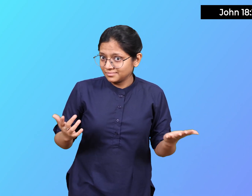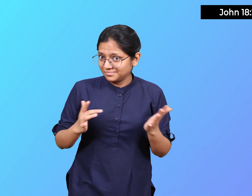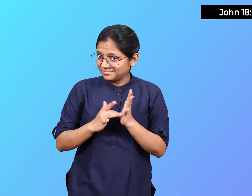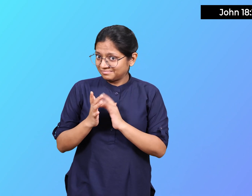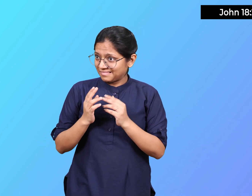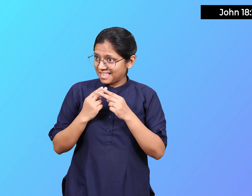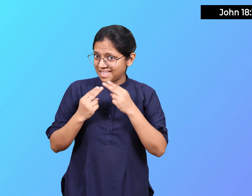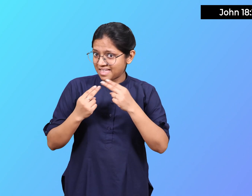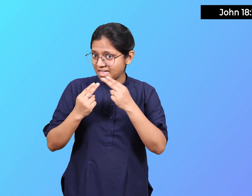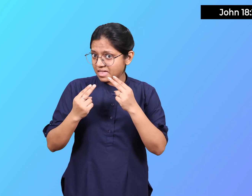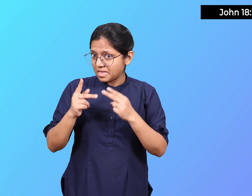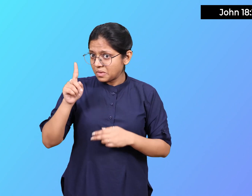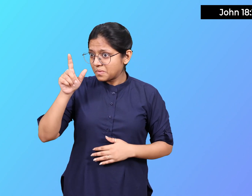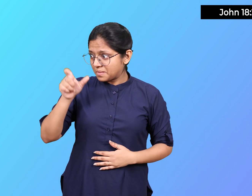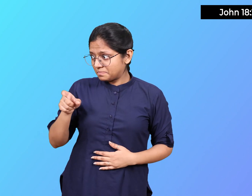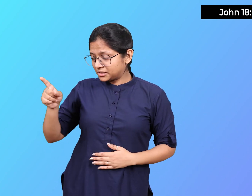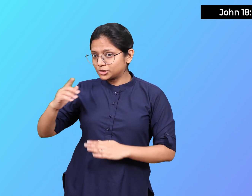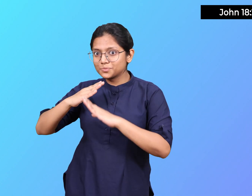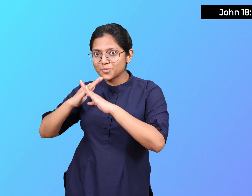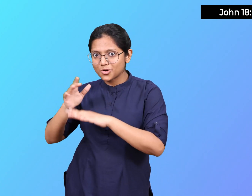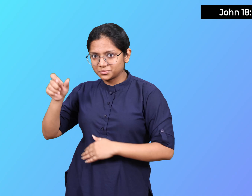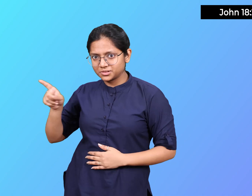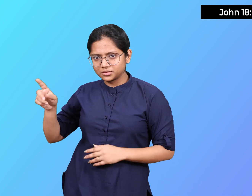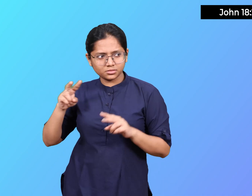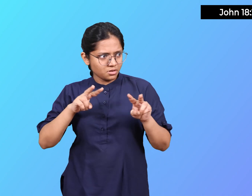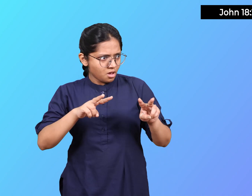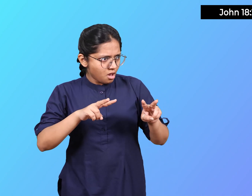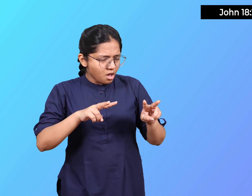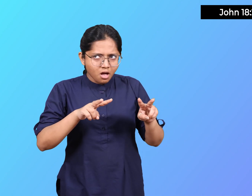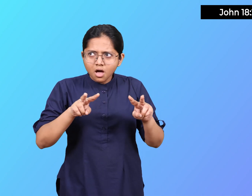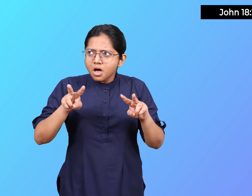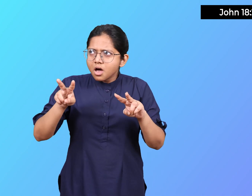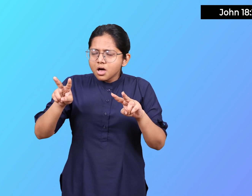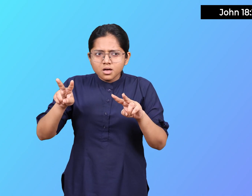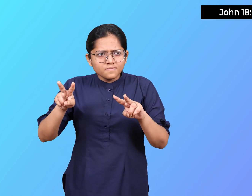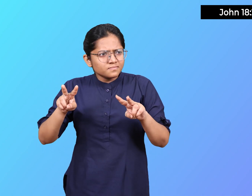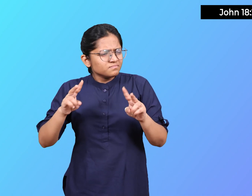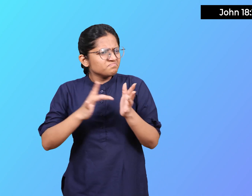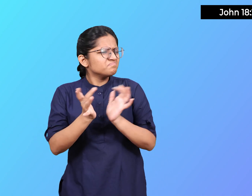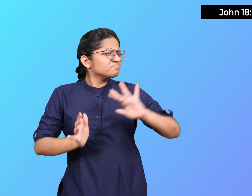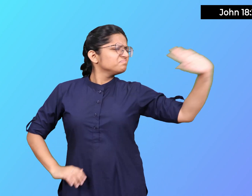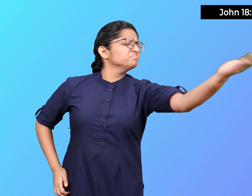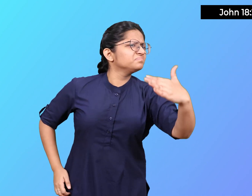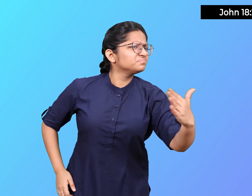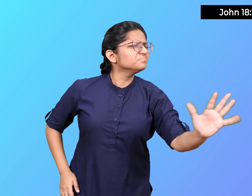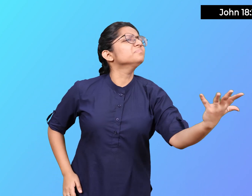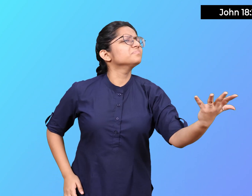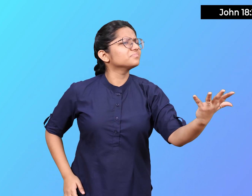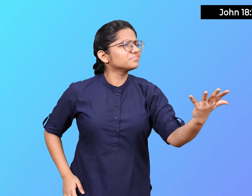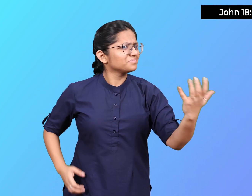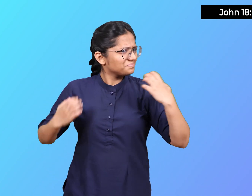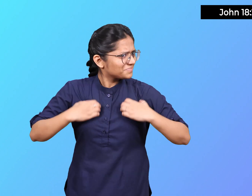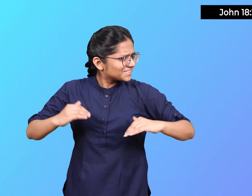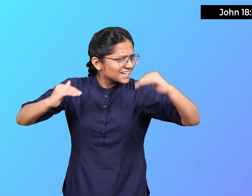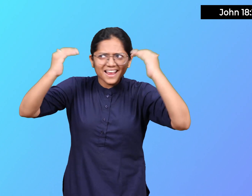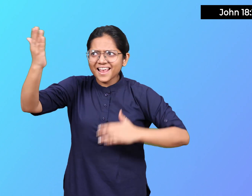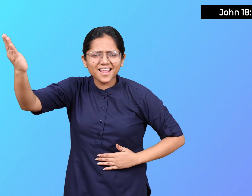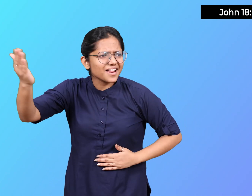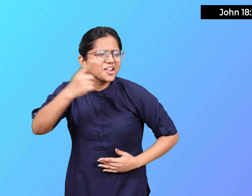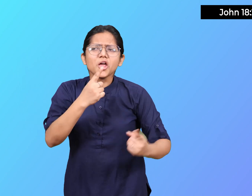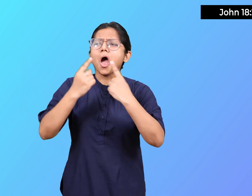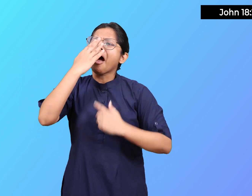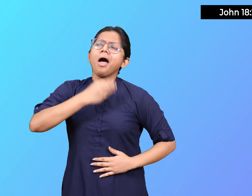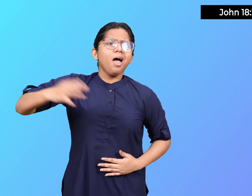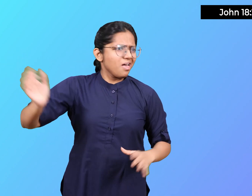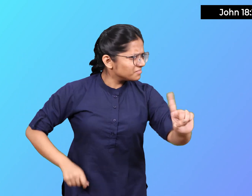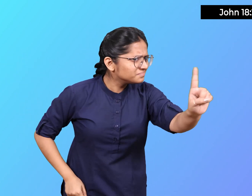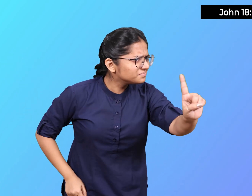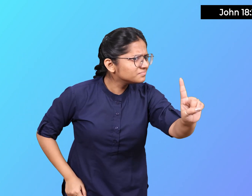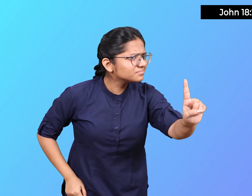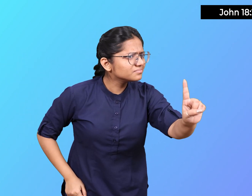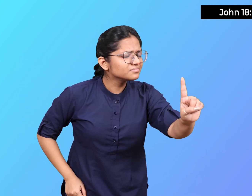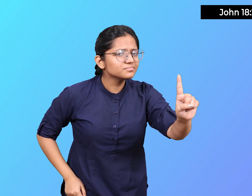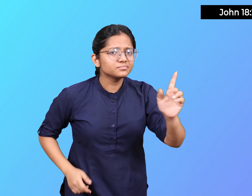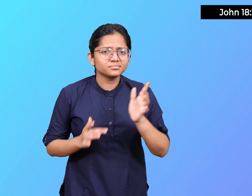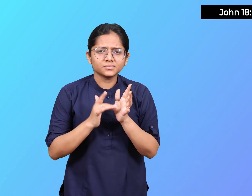When Jesus said this, one of the guards standing there hit him. The guard said, “You should not talk to the high priest like that!”